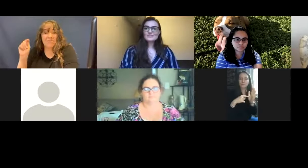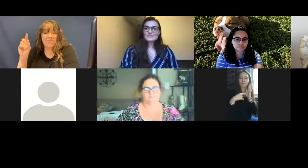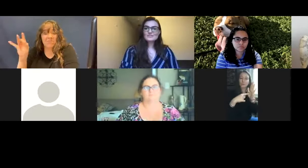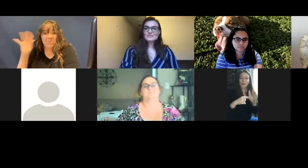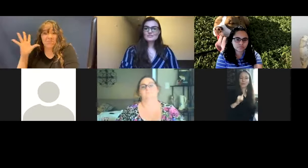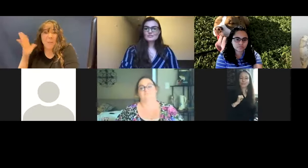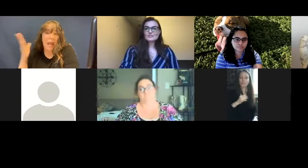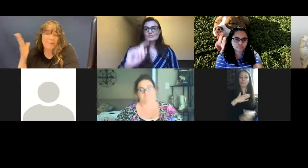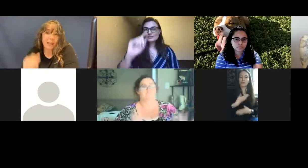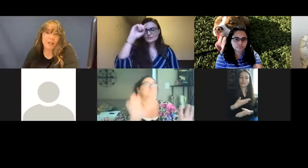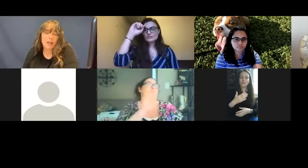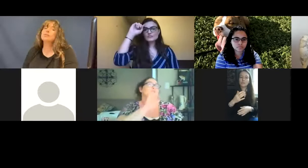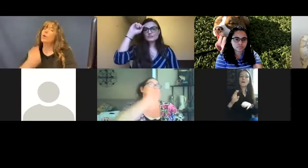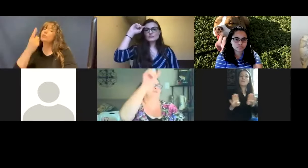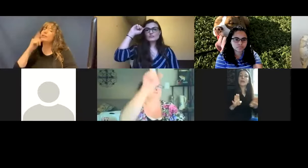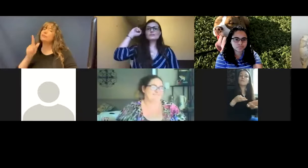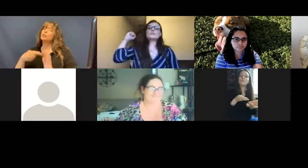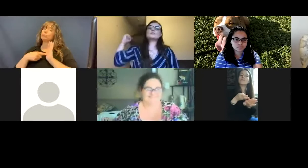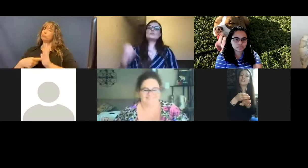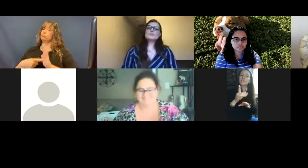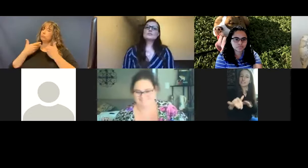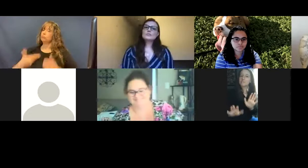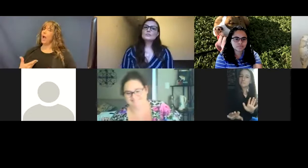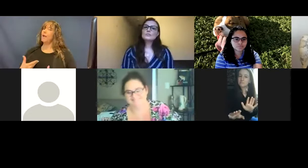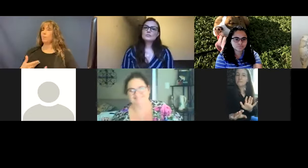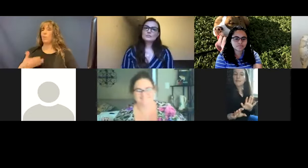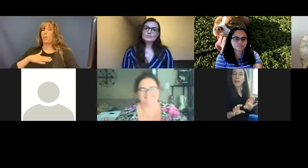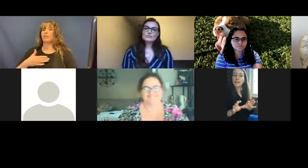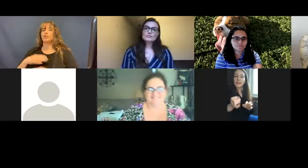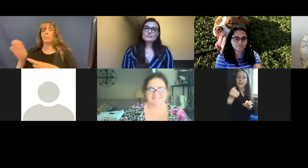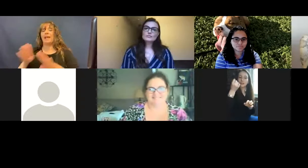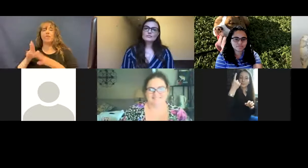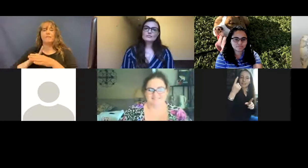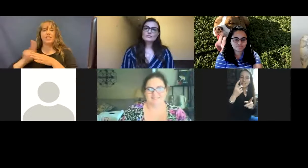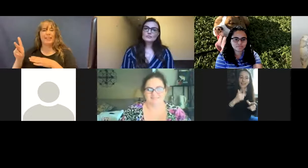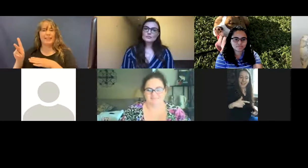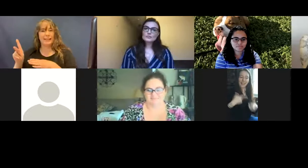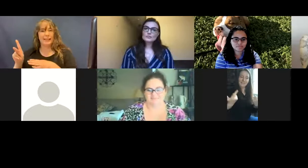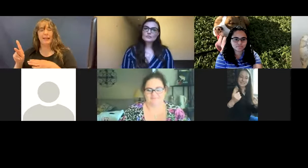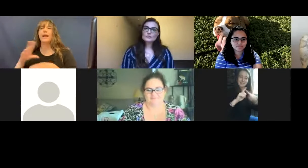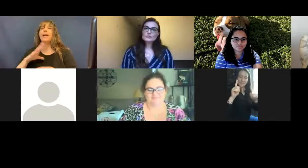to show yourself willing to behave professionally and understand that life is different for